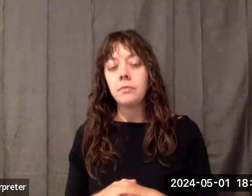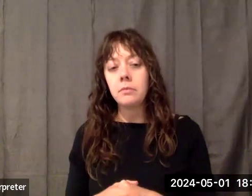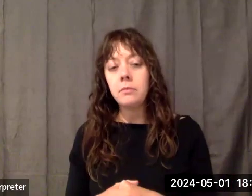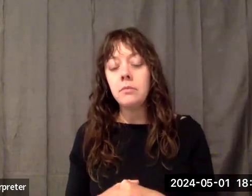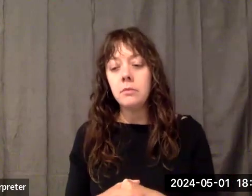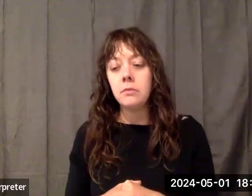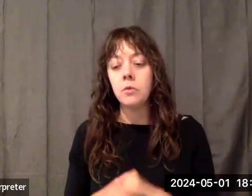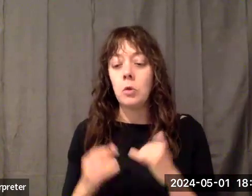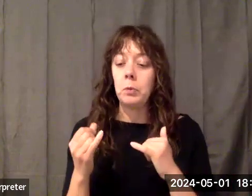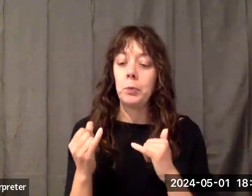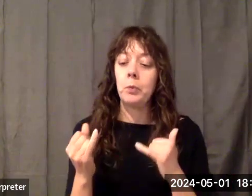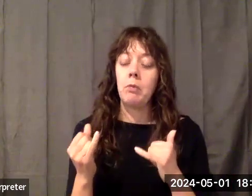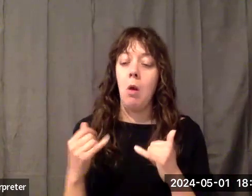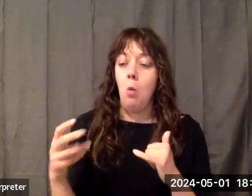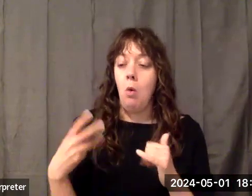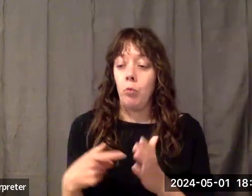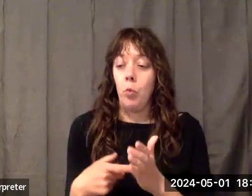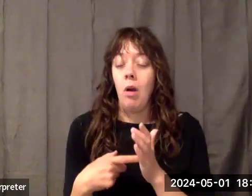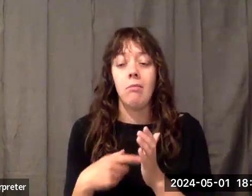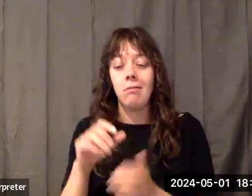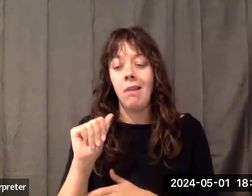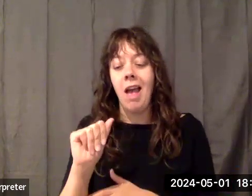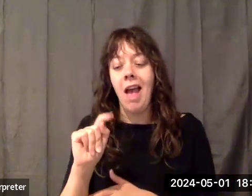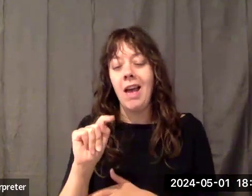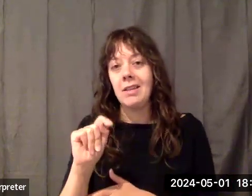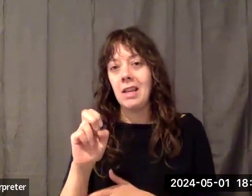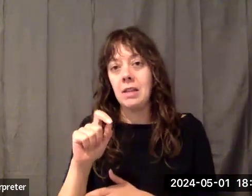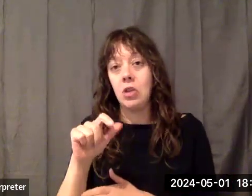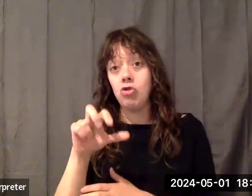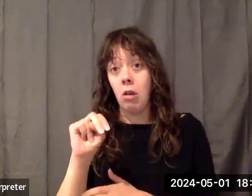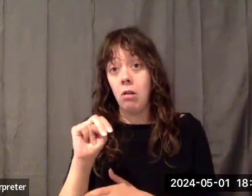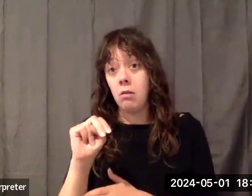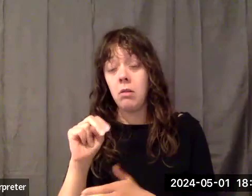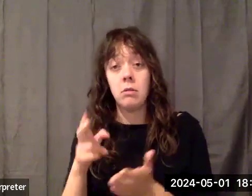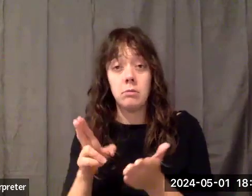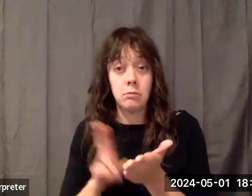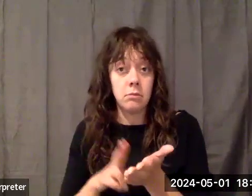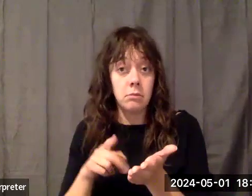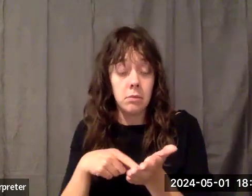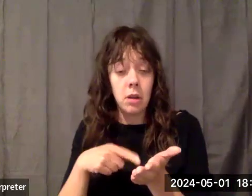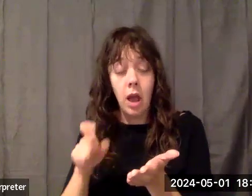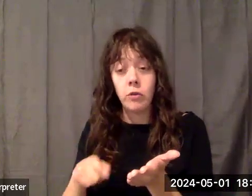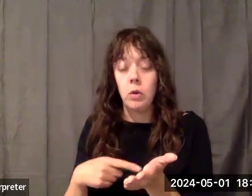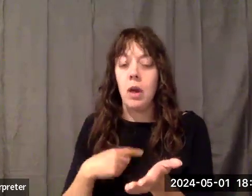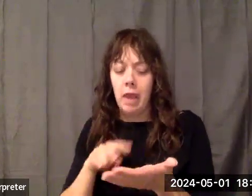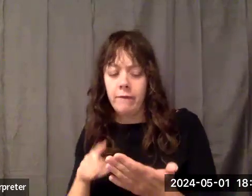that providers are really hesitant to sign if they haven't had those specific trainings,